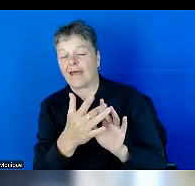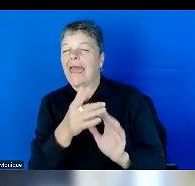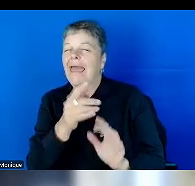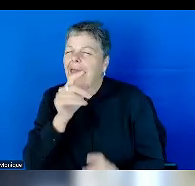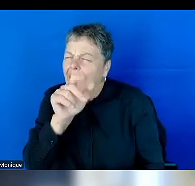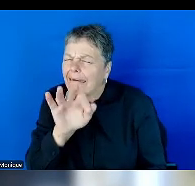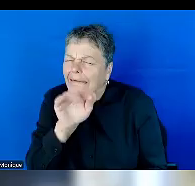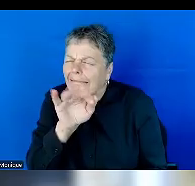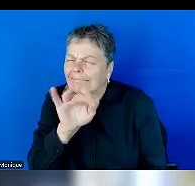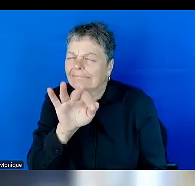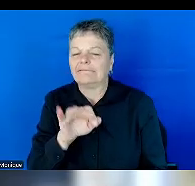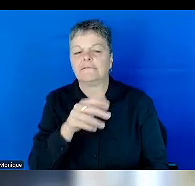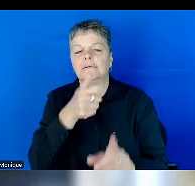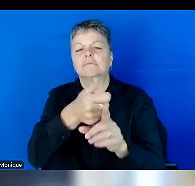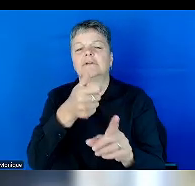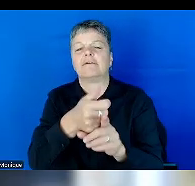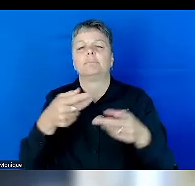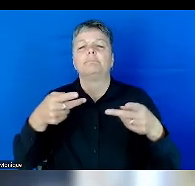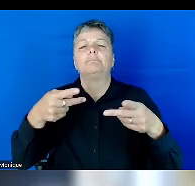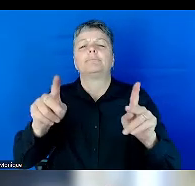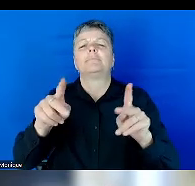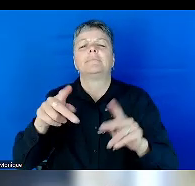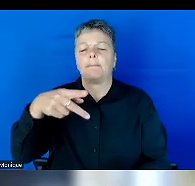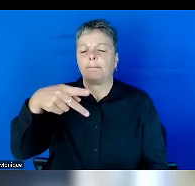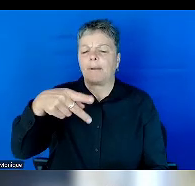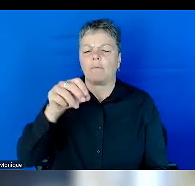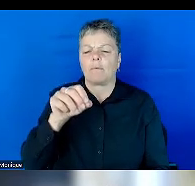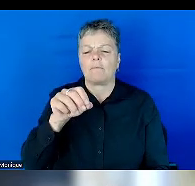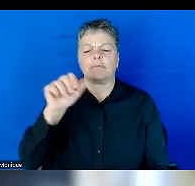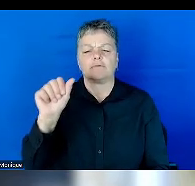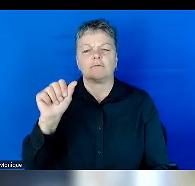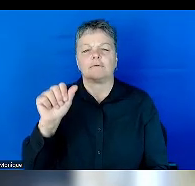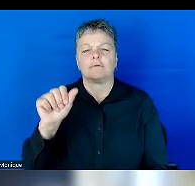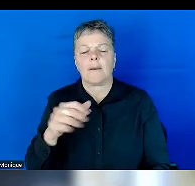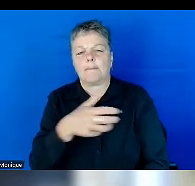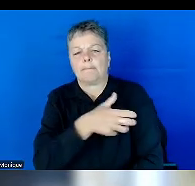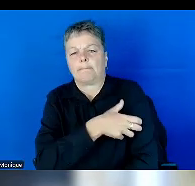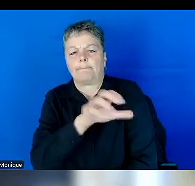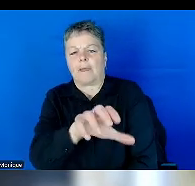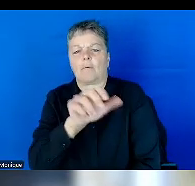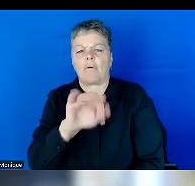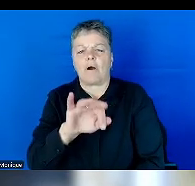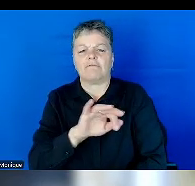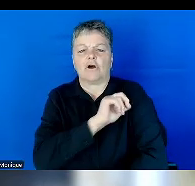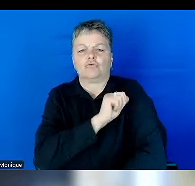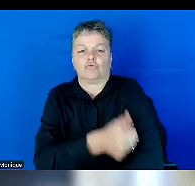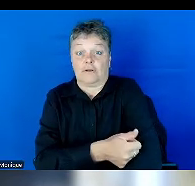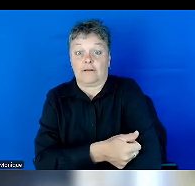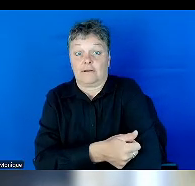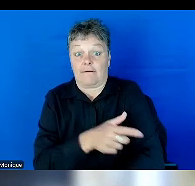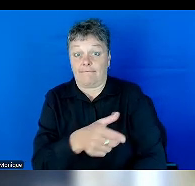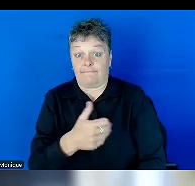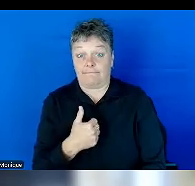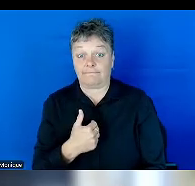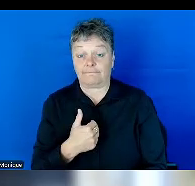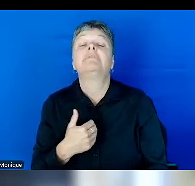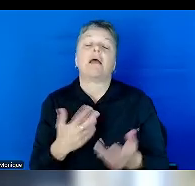when there is one in place, we we generally prefer or at least ask if the person with disability can